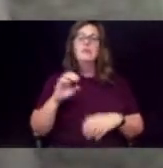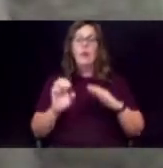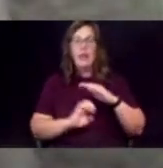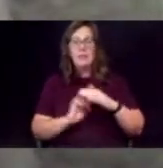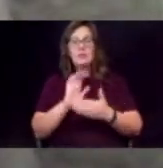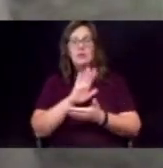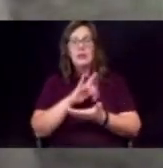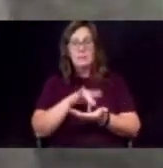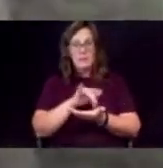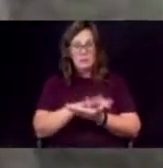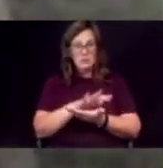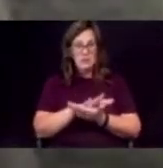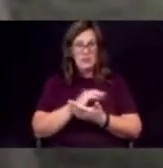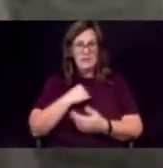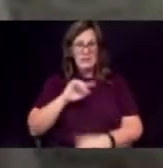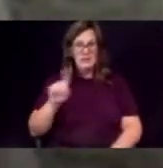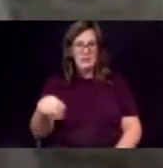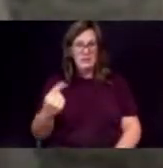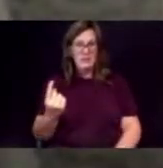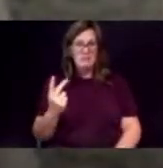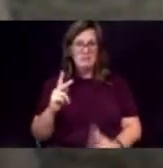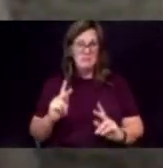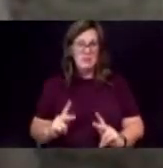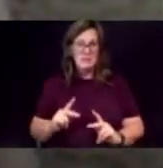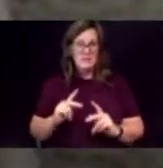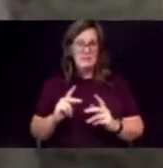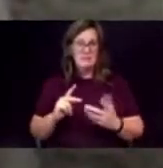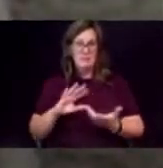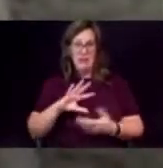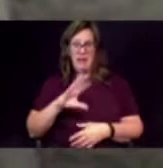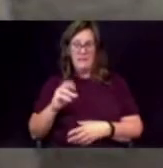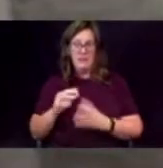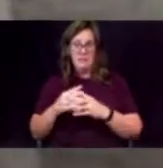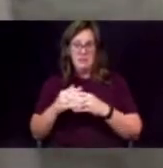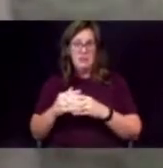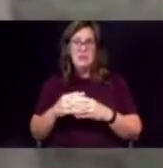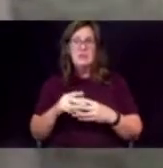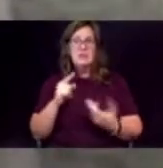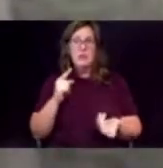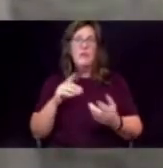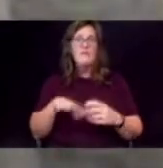figuring out like who i am and what my communities are have been an opportunity for me to just be my